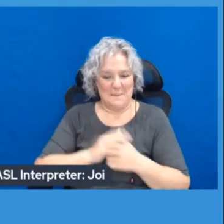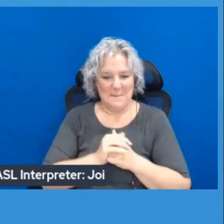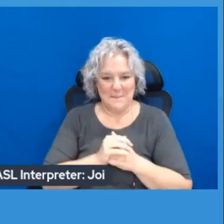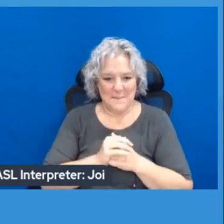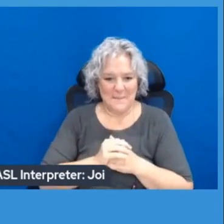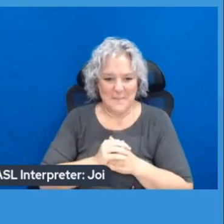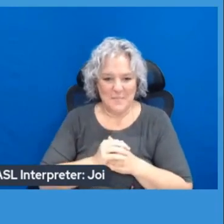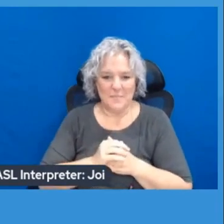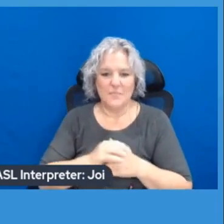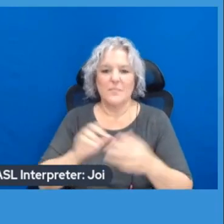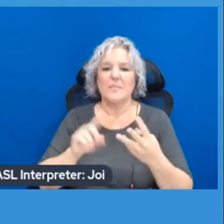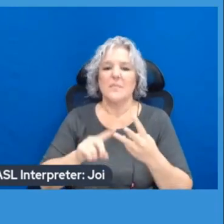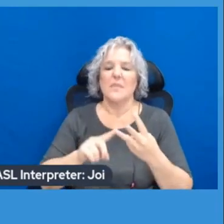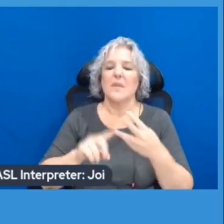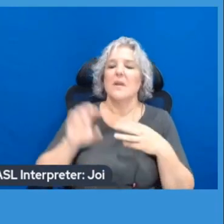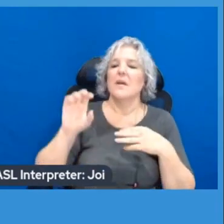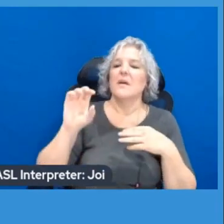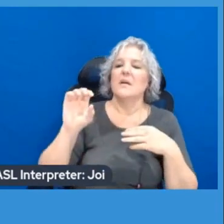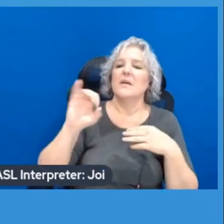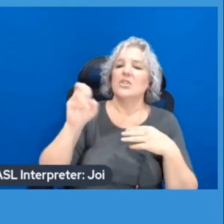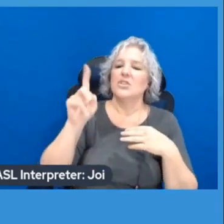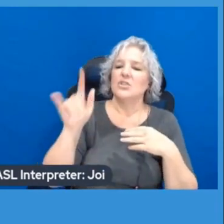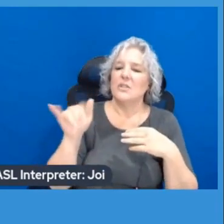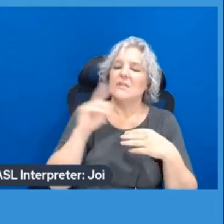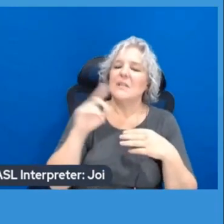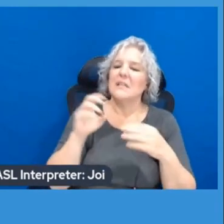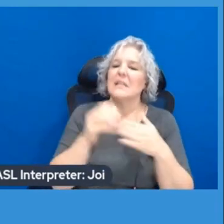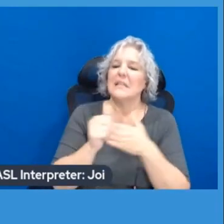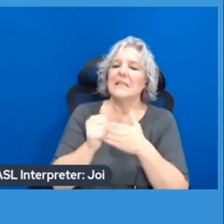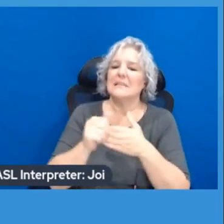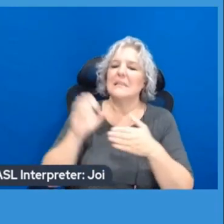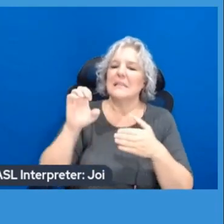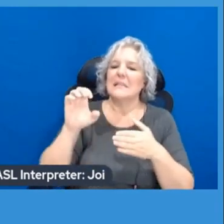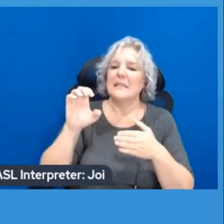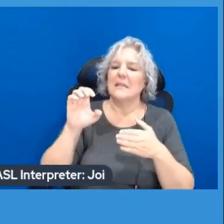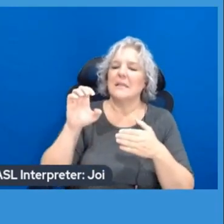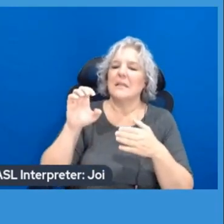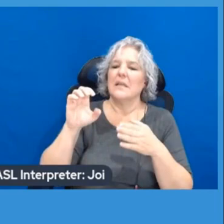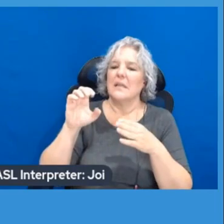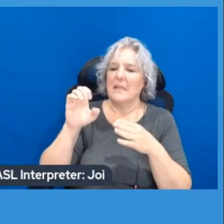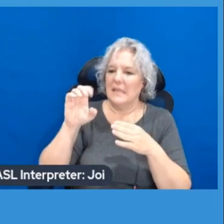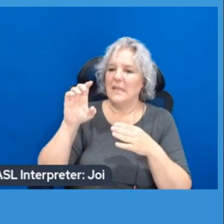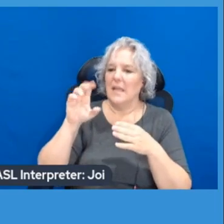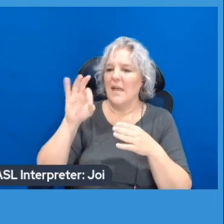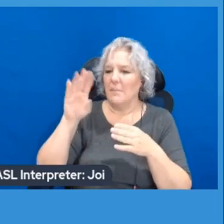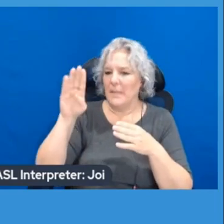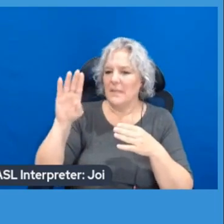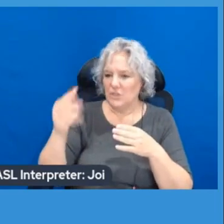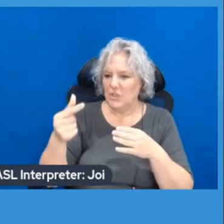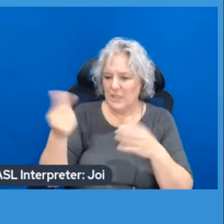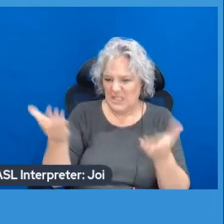Sherri Britt Williams leads the TA division at FPG and is the principal investigator and codirector